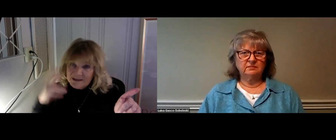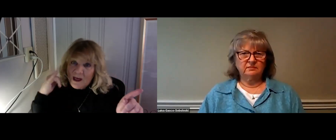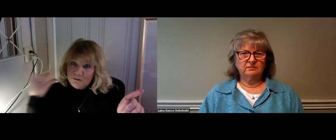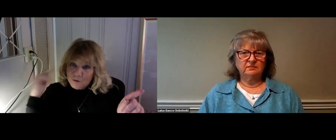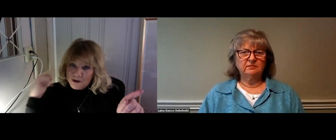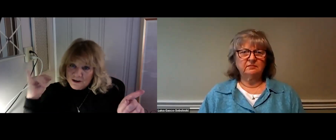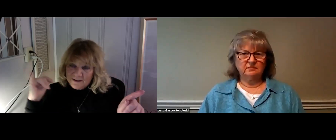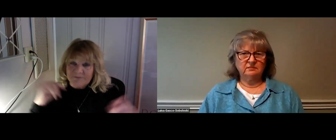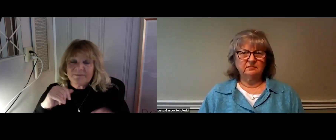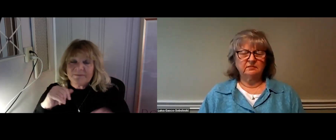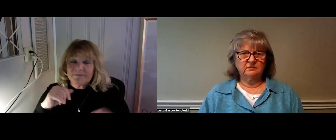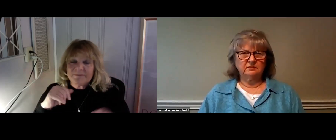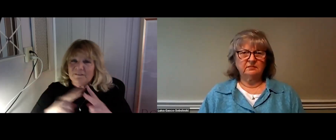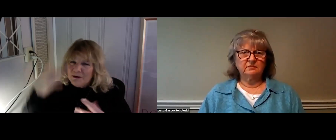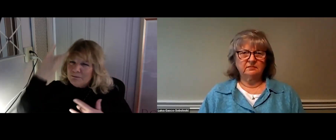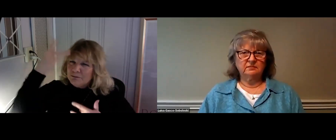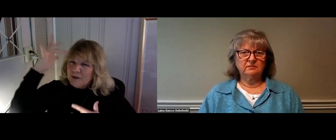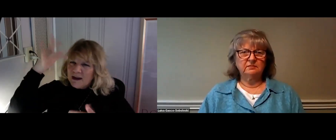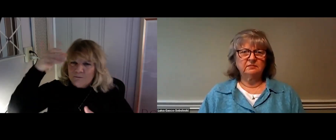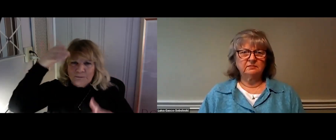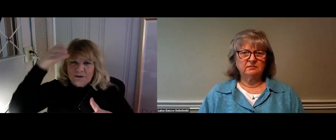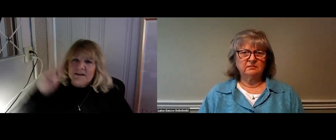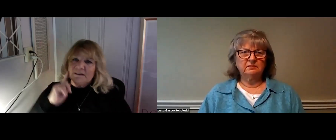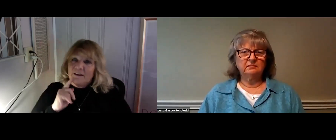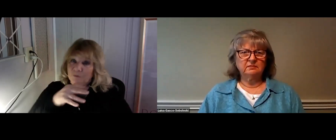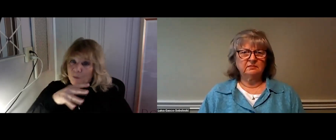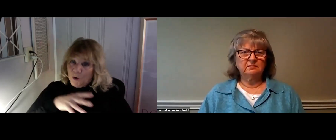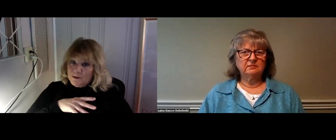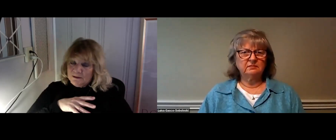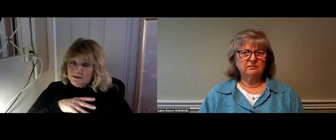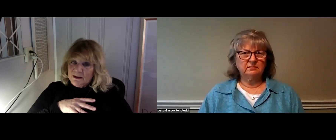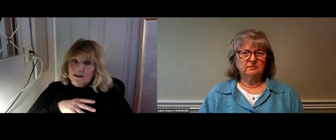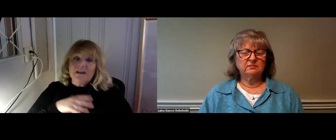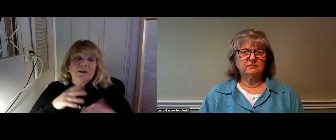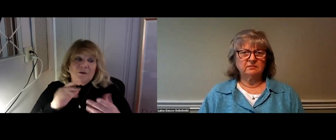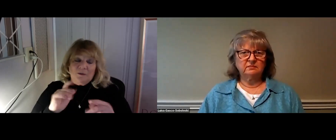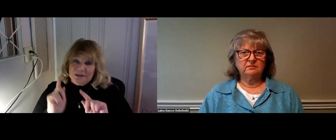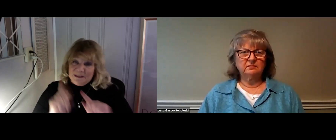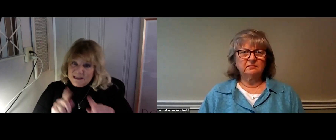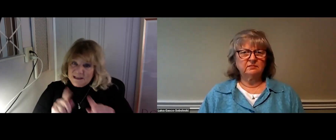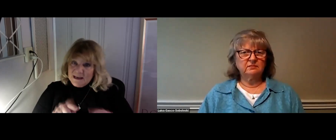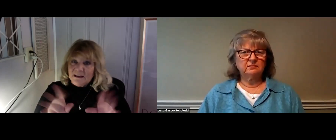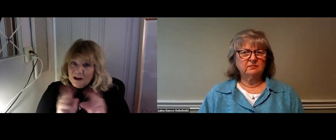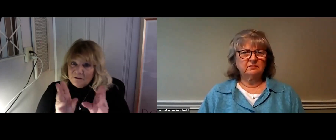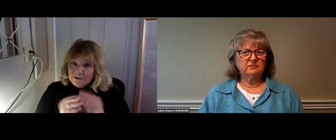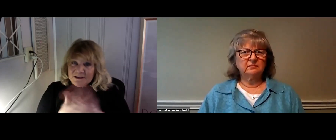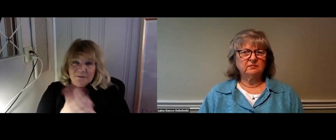A very bright, brilliant deaf woman was attending a conference